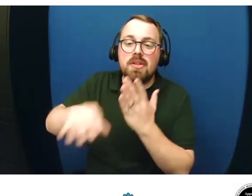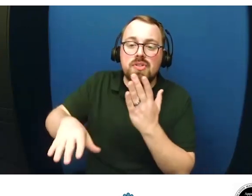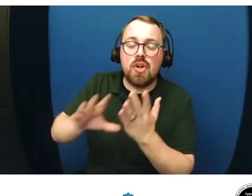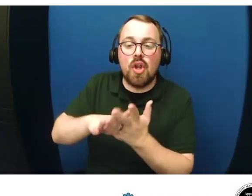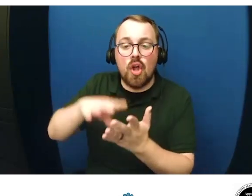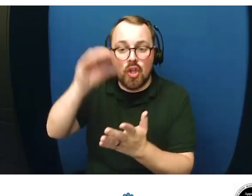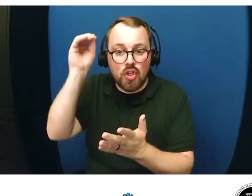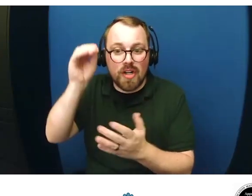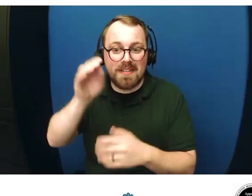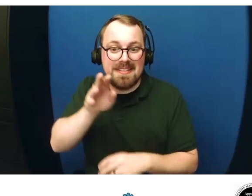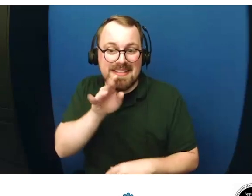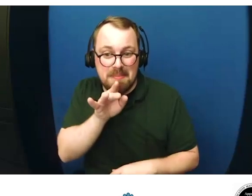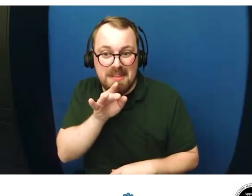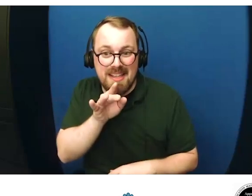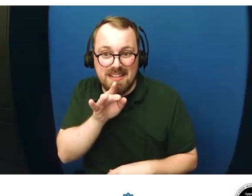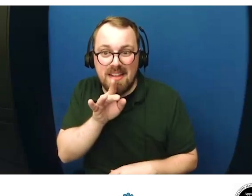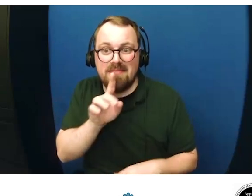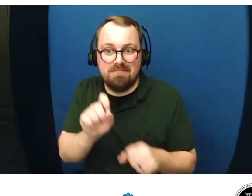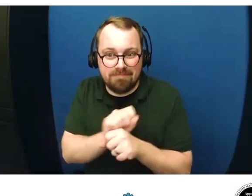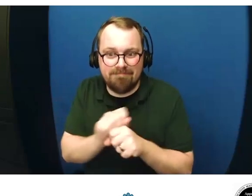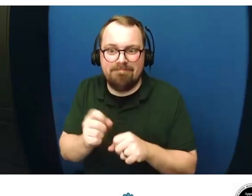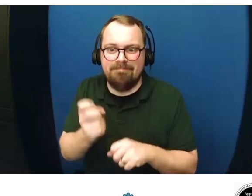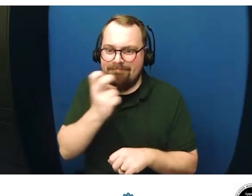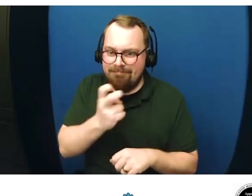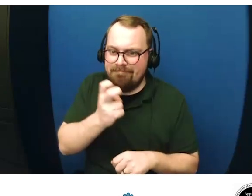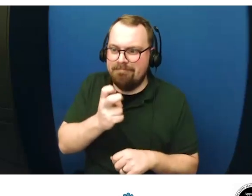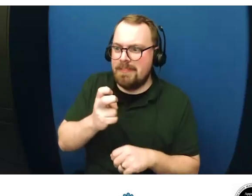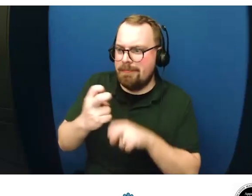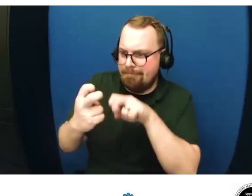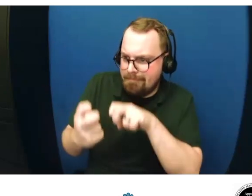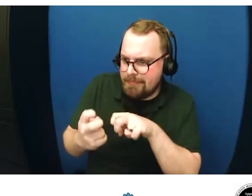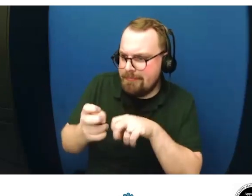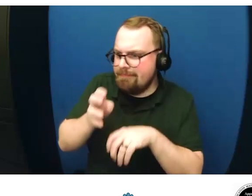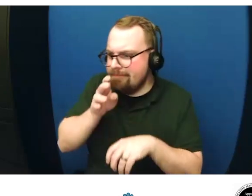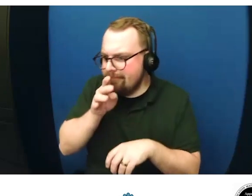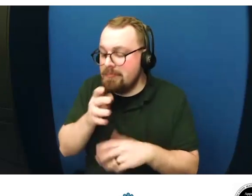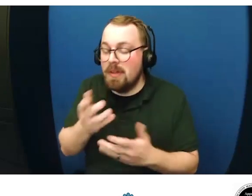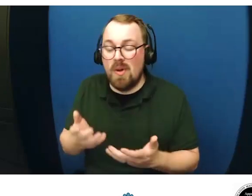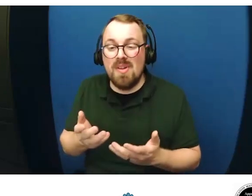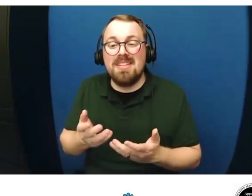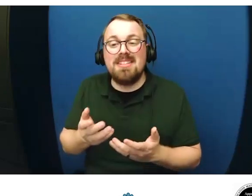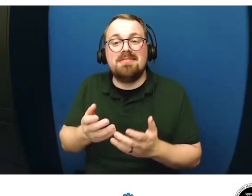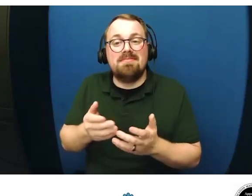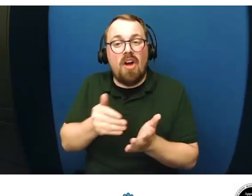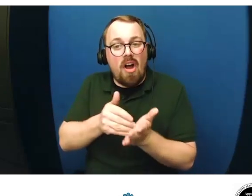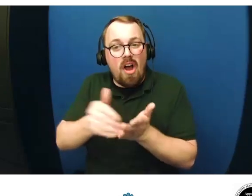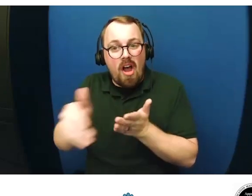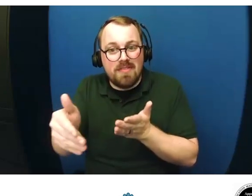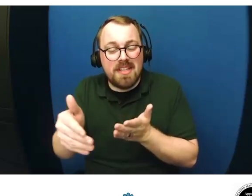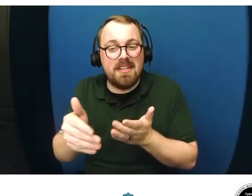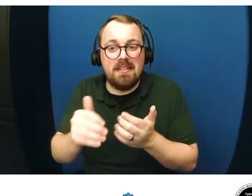to...to speak, so formal...formal speech. A lot of times that is done with